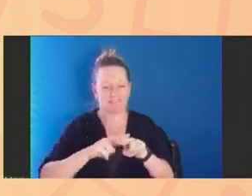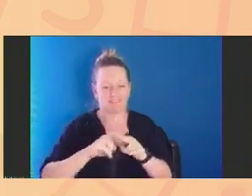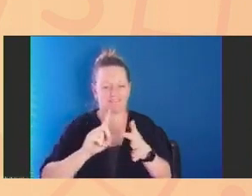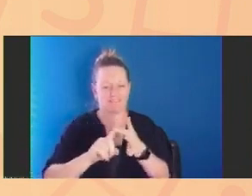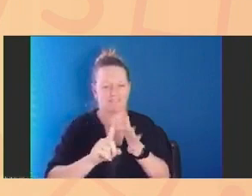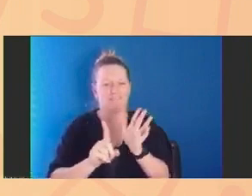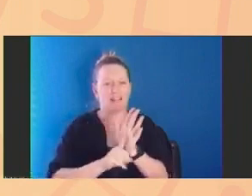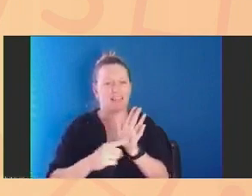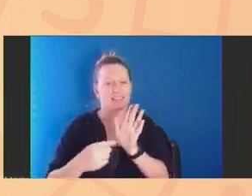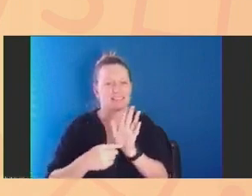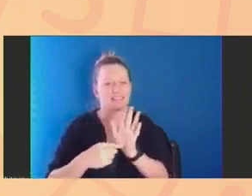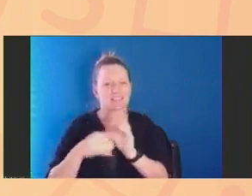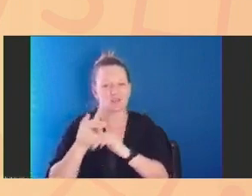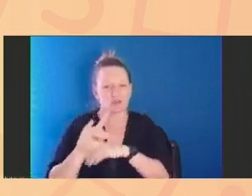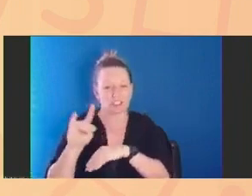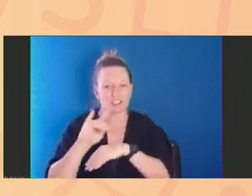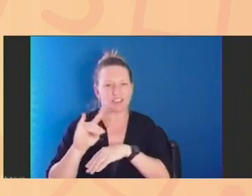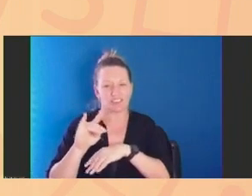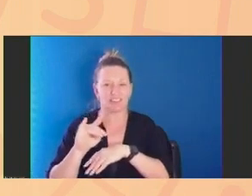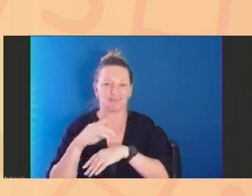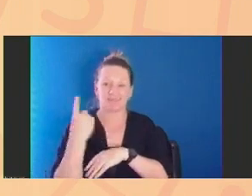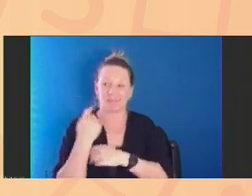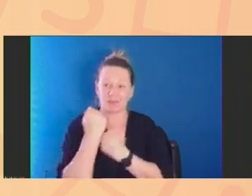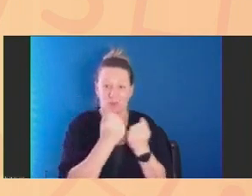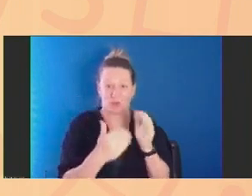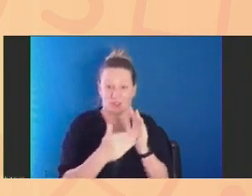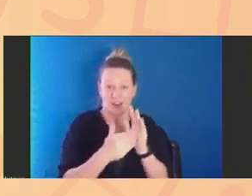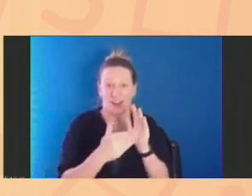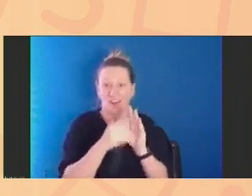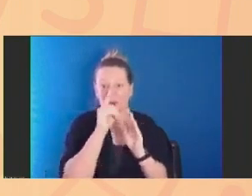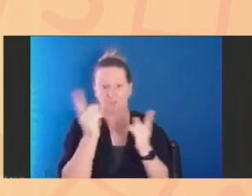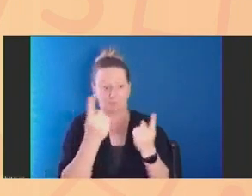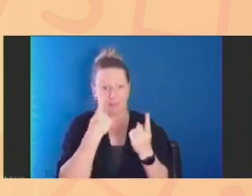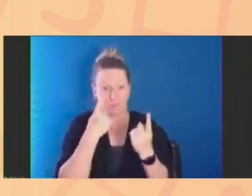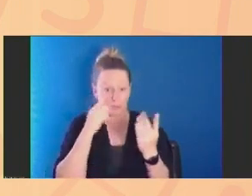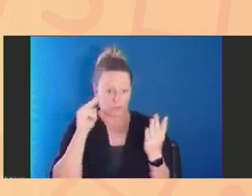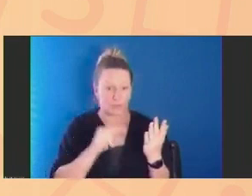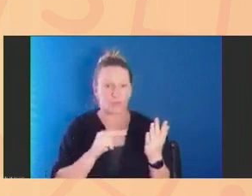which we've brought along today for everyone to have a look at. And it just changes the way that we can tell